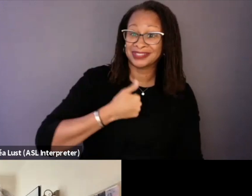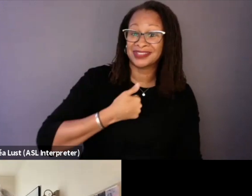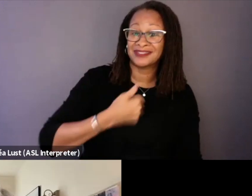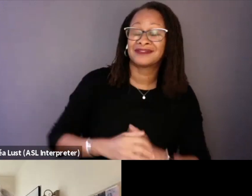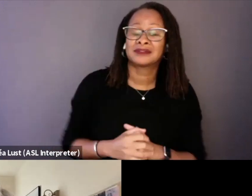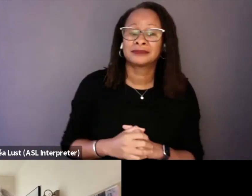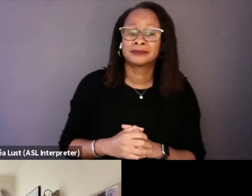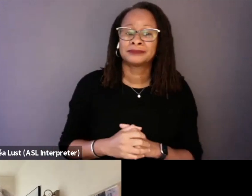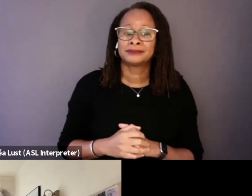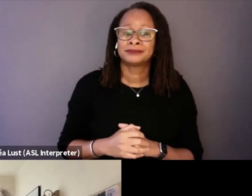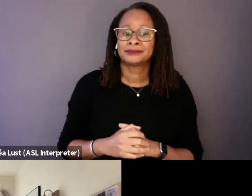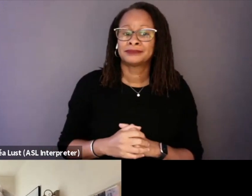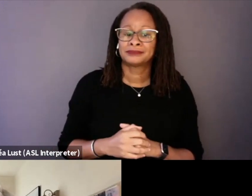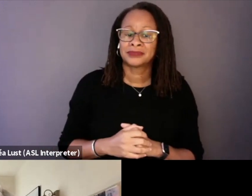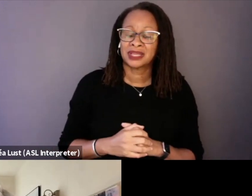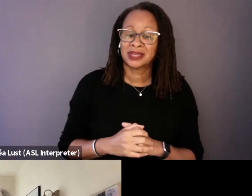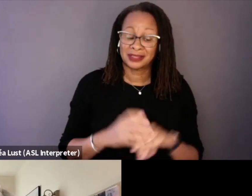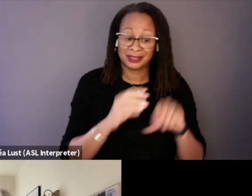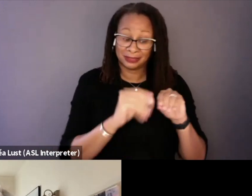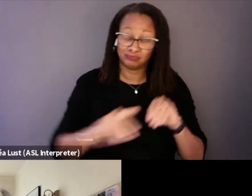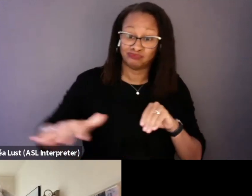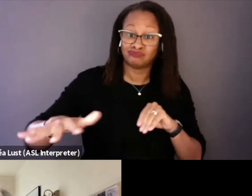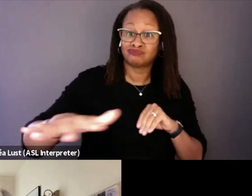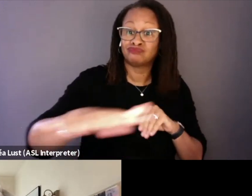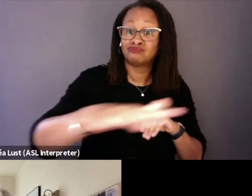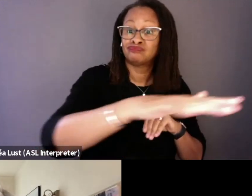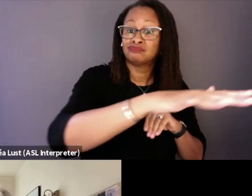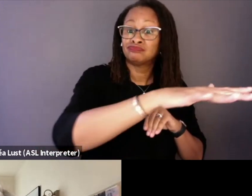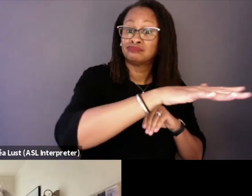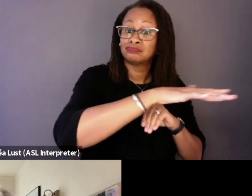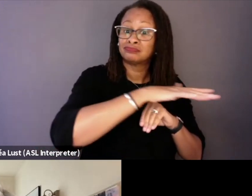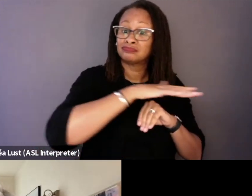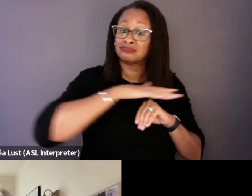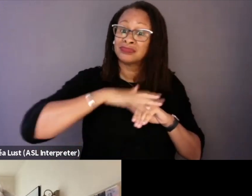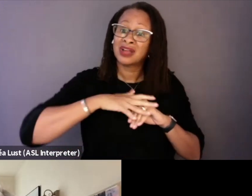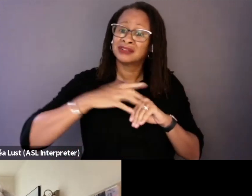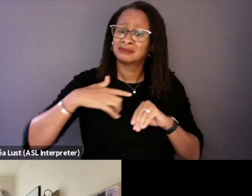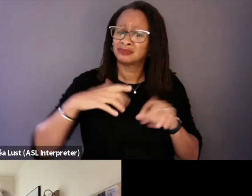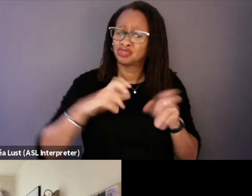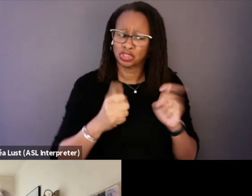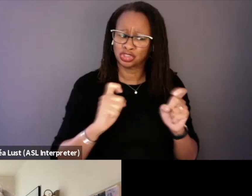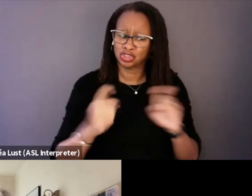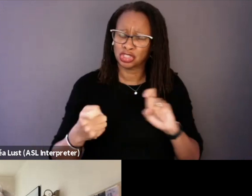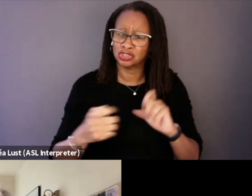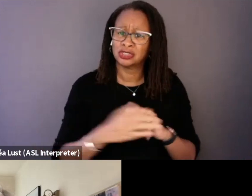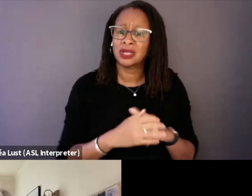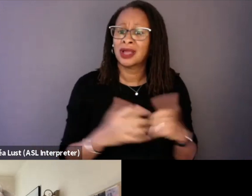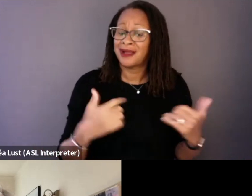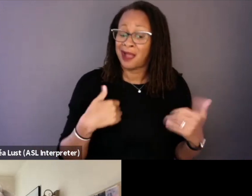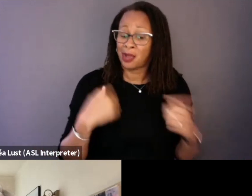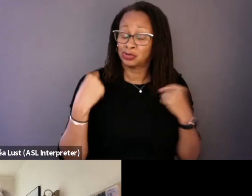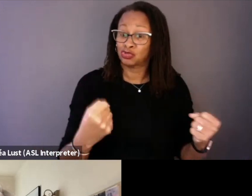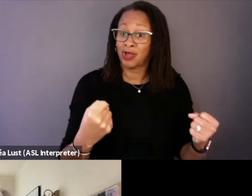either typography had completely changed. When I was driving from the city to Harar,